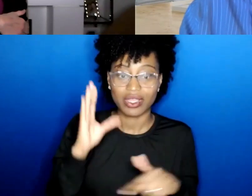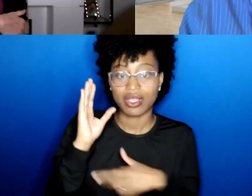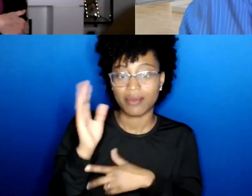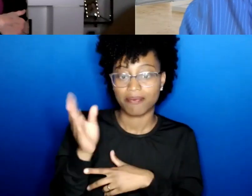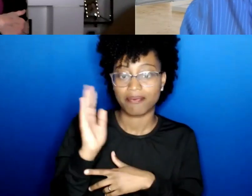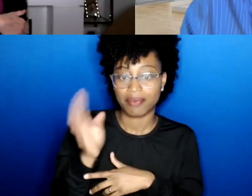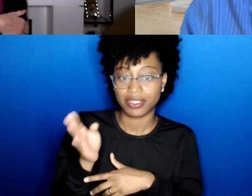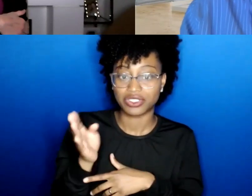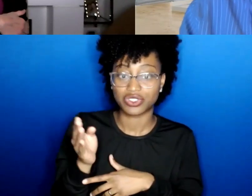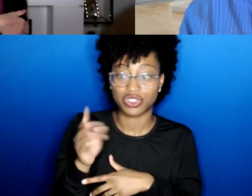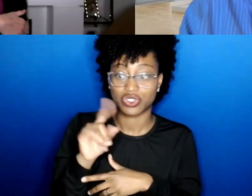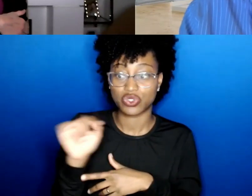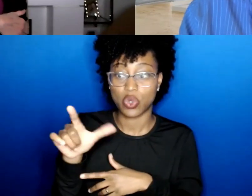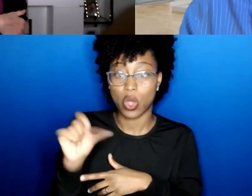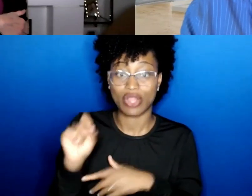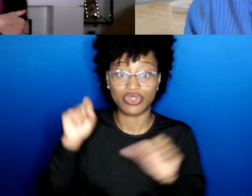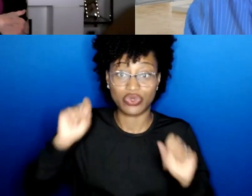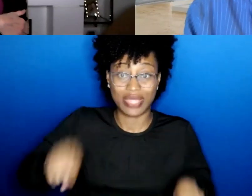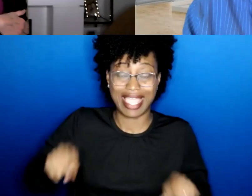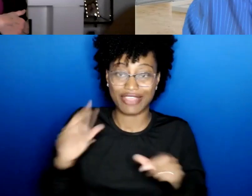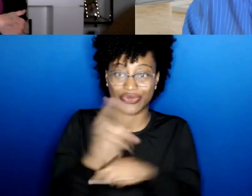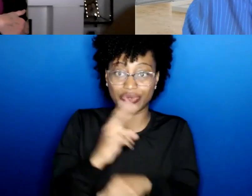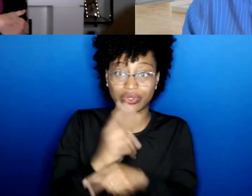you can use. 06:30:03 It is now where we are going to be,